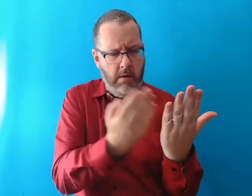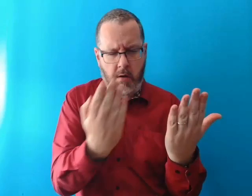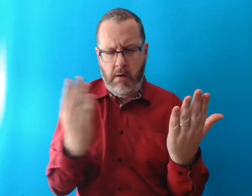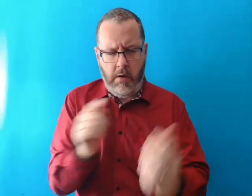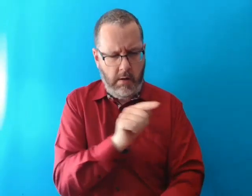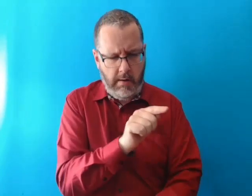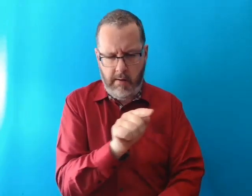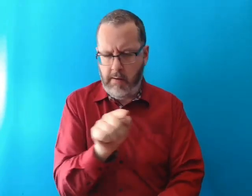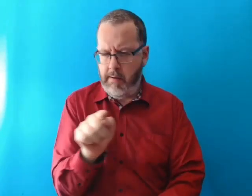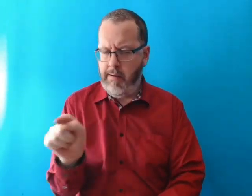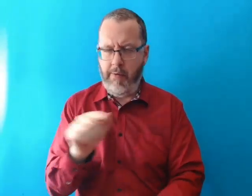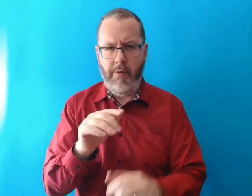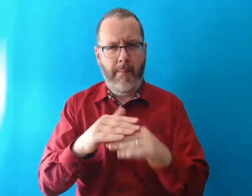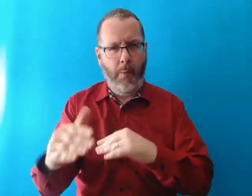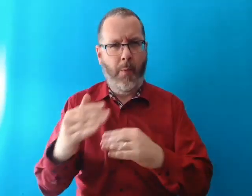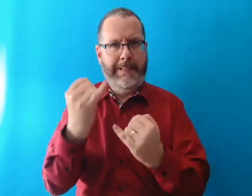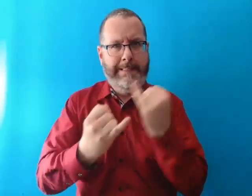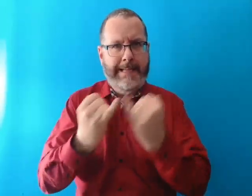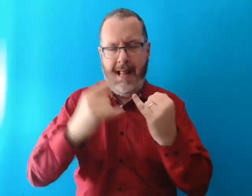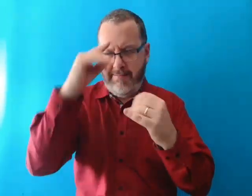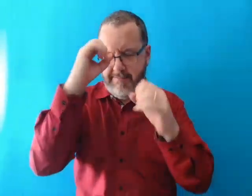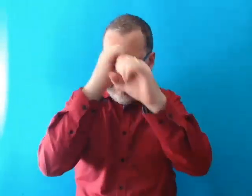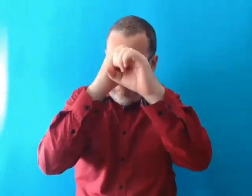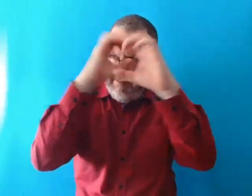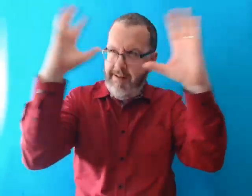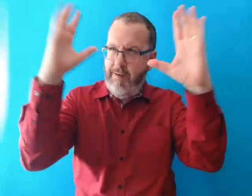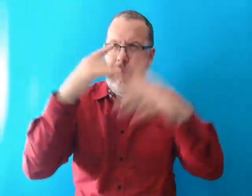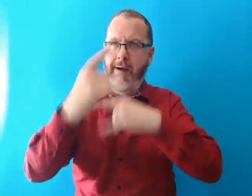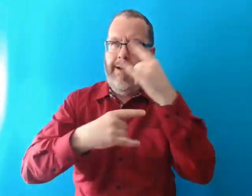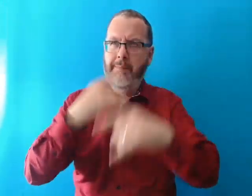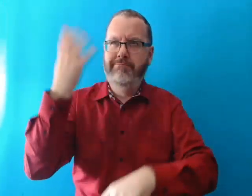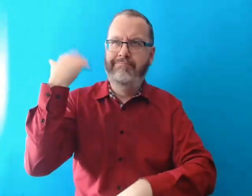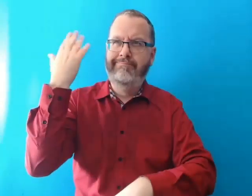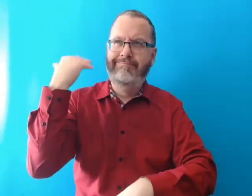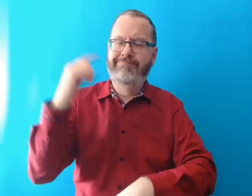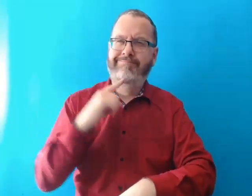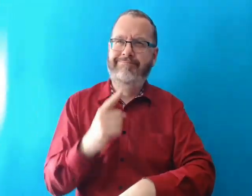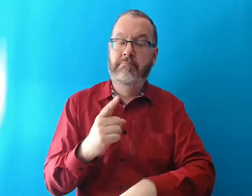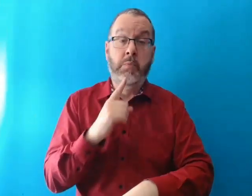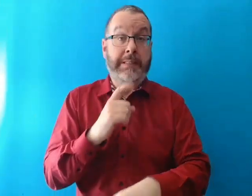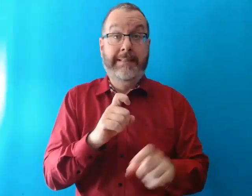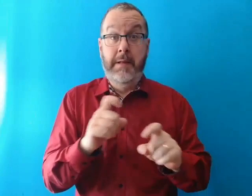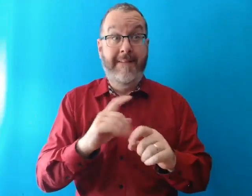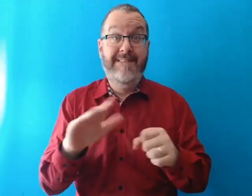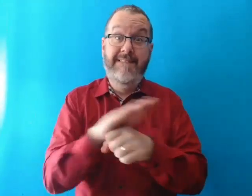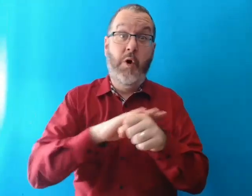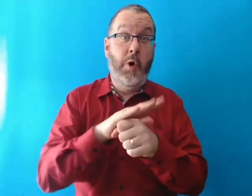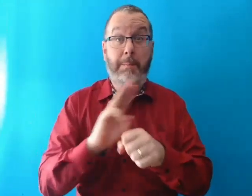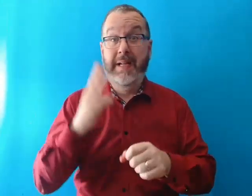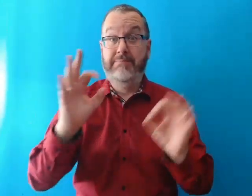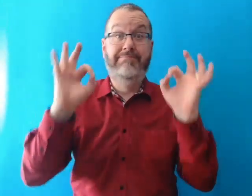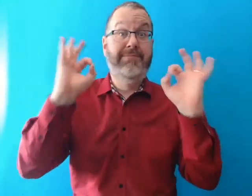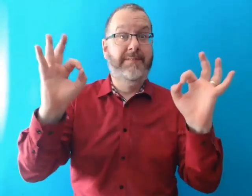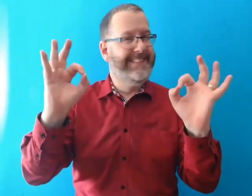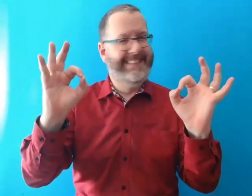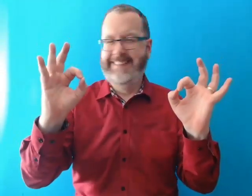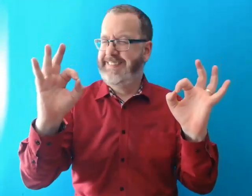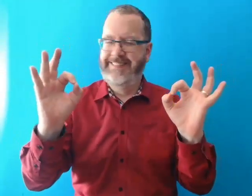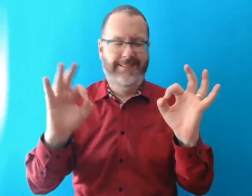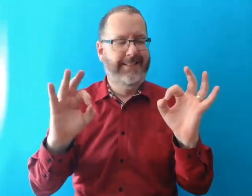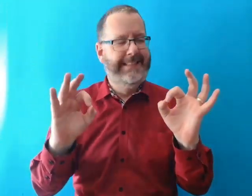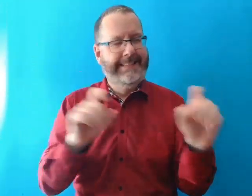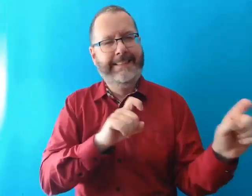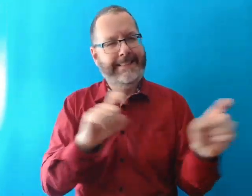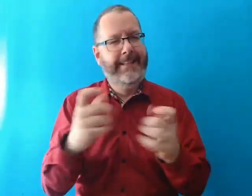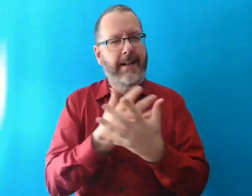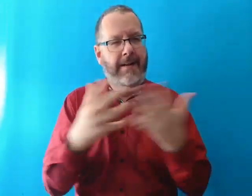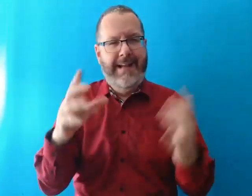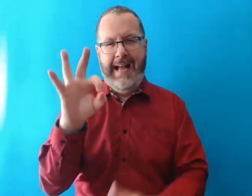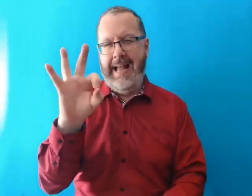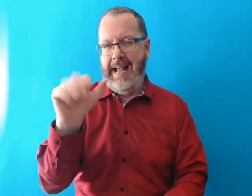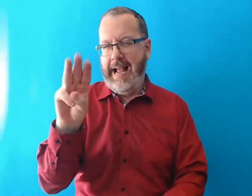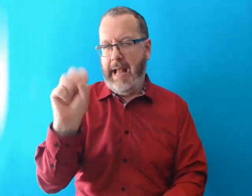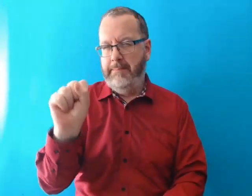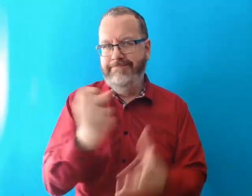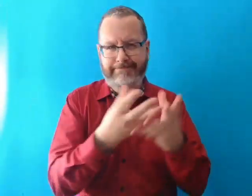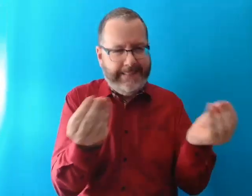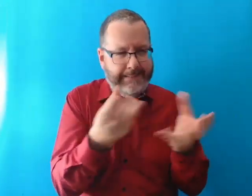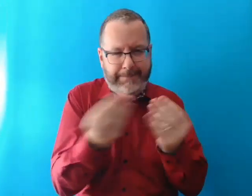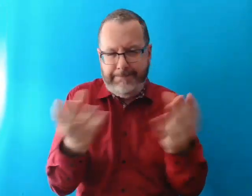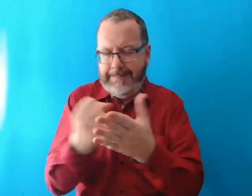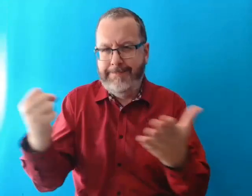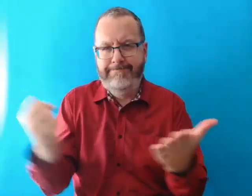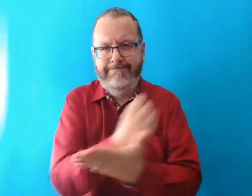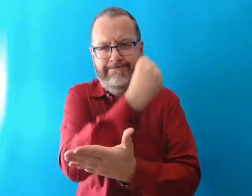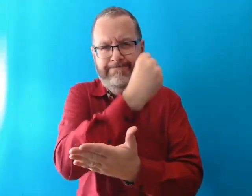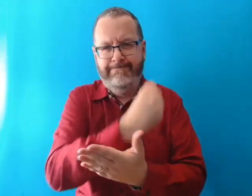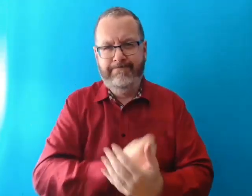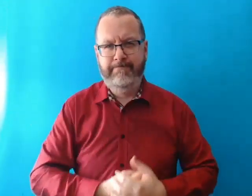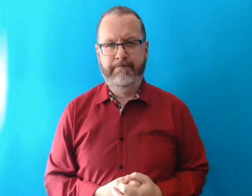a more complete picture of the past, but still leave so many gaps that are impossible to fill in.